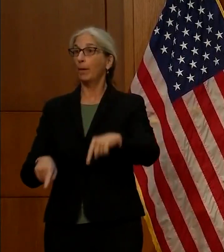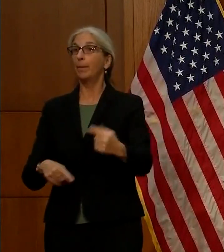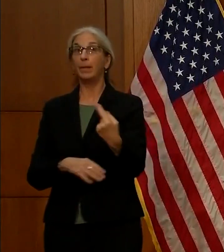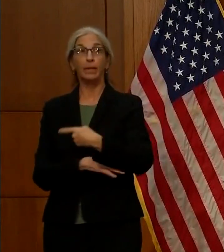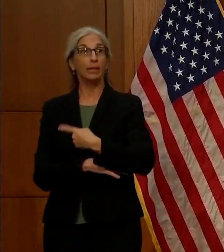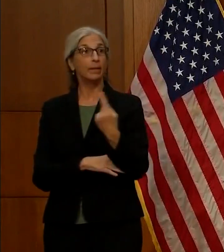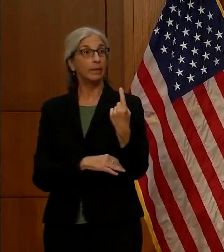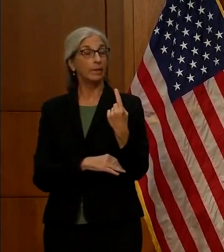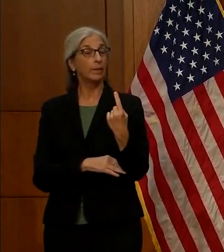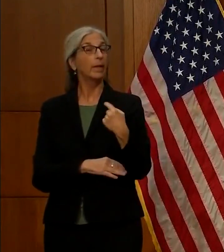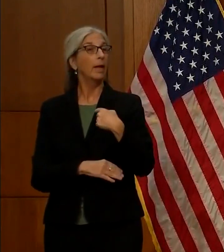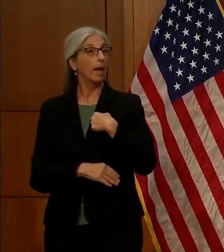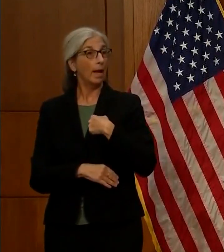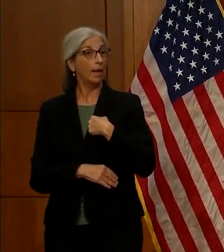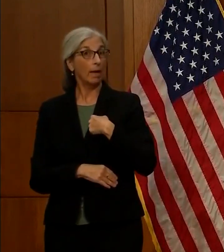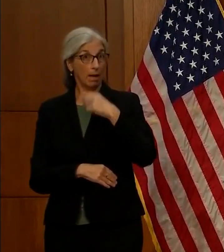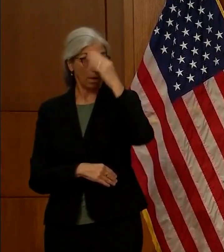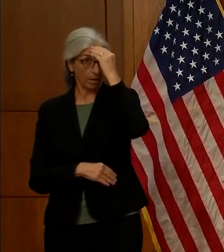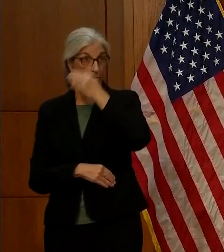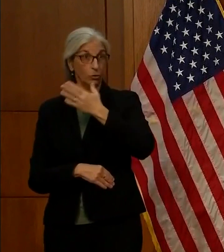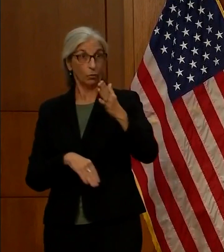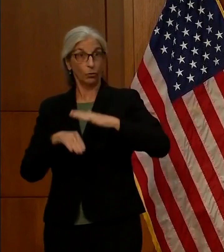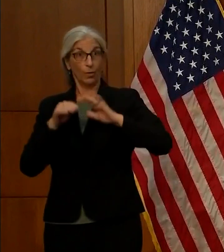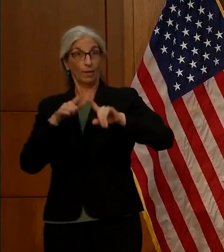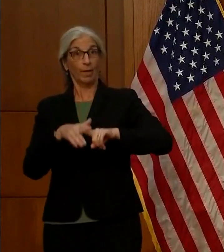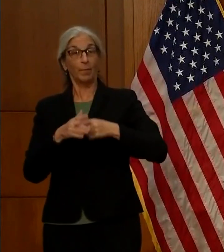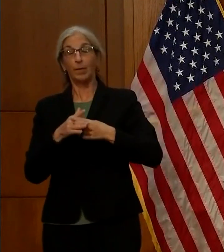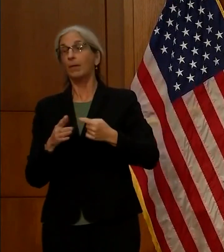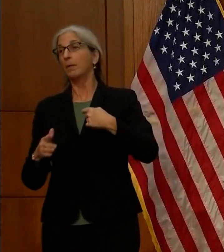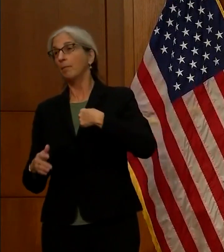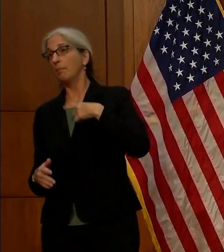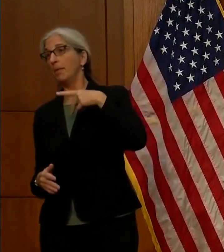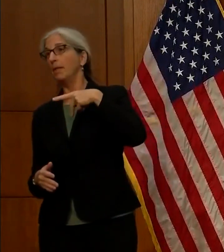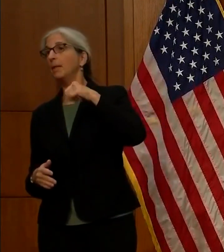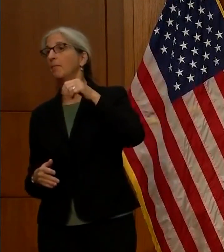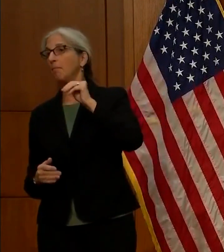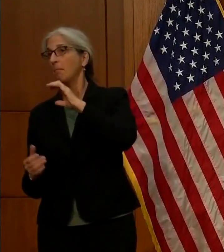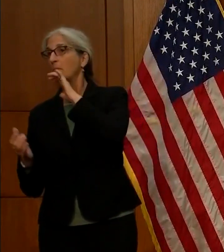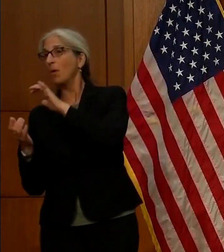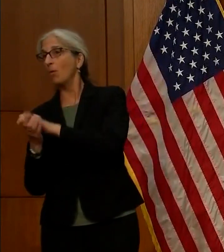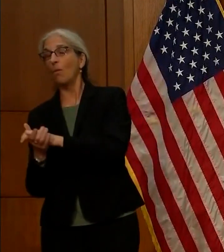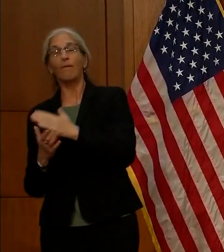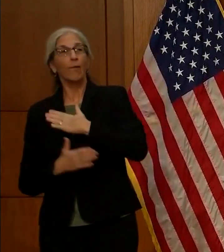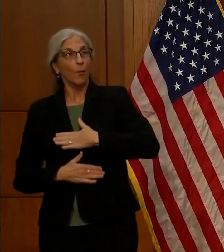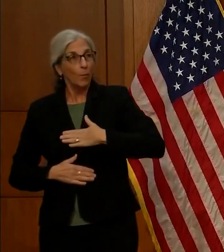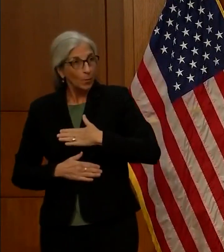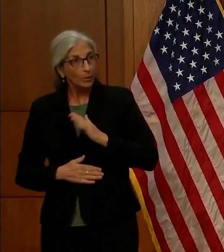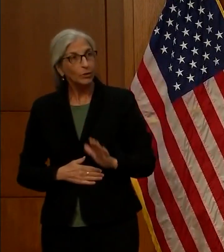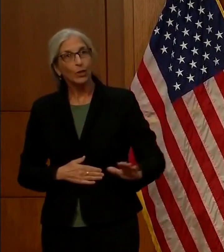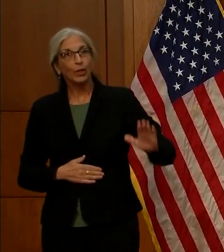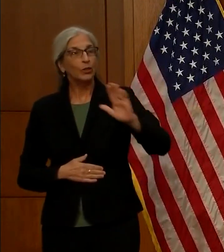SECRETARY WELL THANK YOU ALL FOR BEING HERE AND- AS I SAID AT THE BEGINNING OF MY COMMENTS